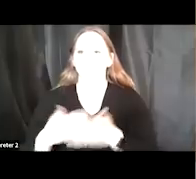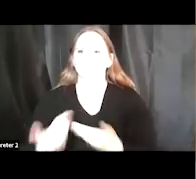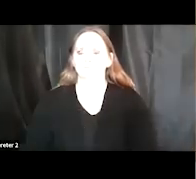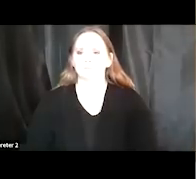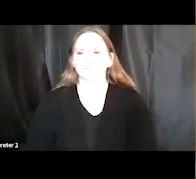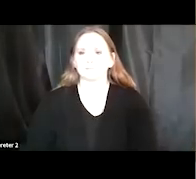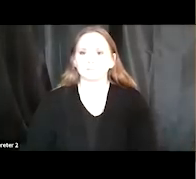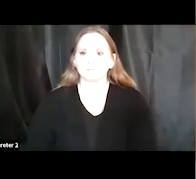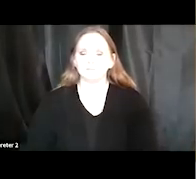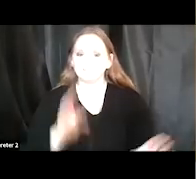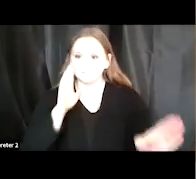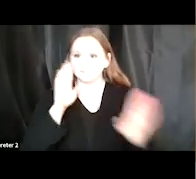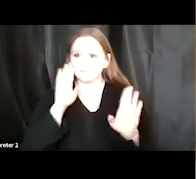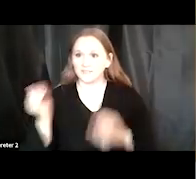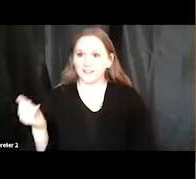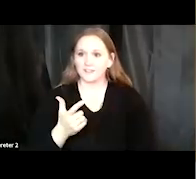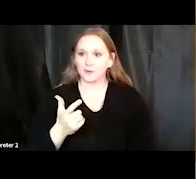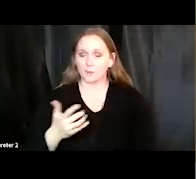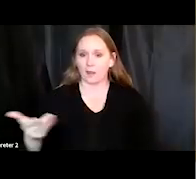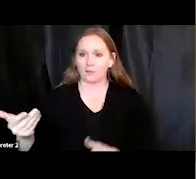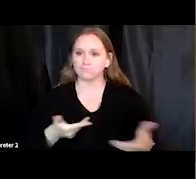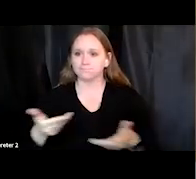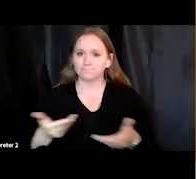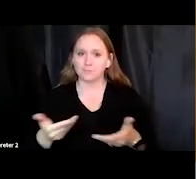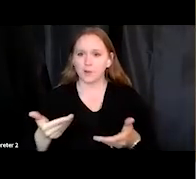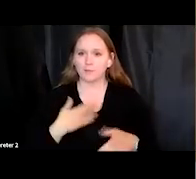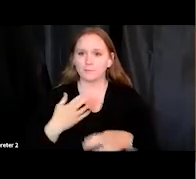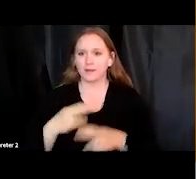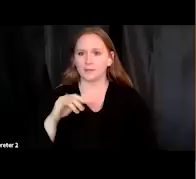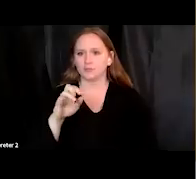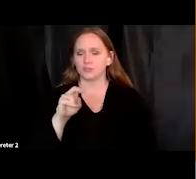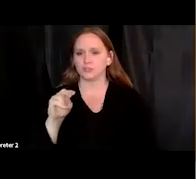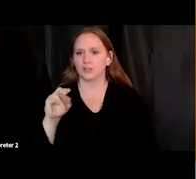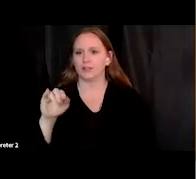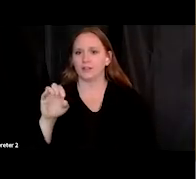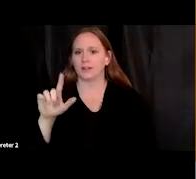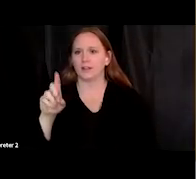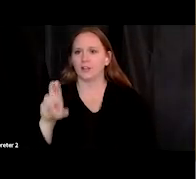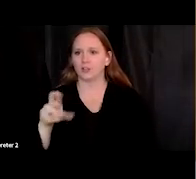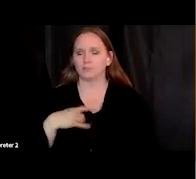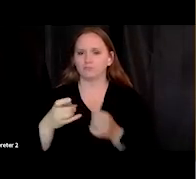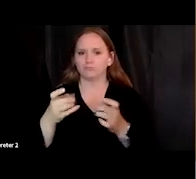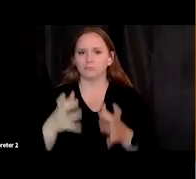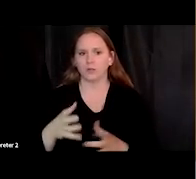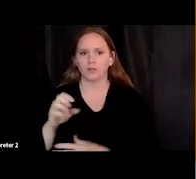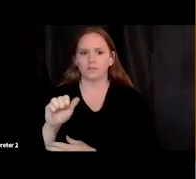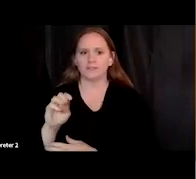Hi everybody, and welcome. My name is Jen Elder. I'm the director of the SAMHSA Homeless and Housing Resource Center